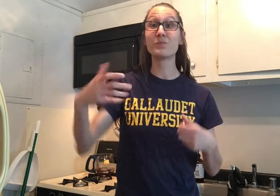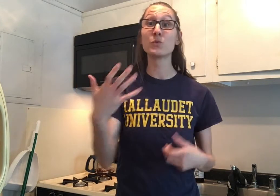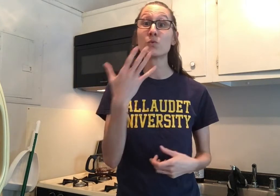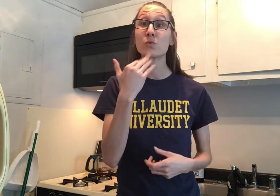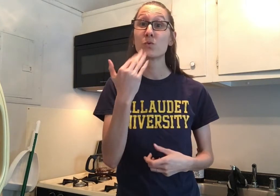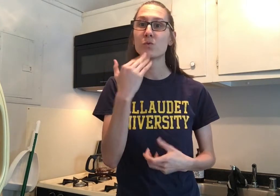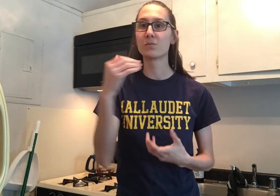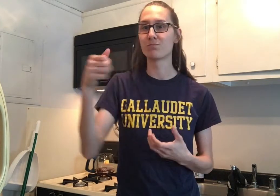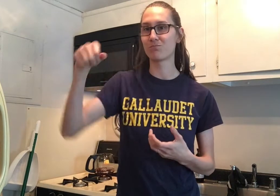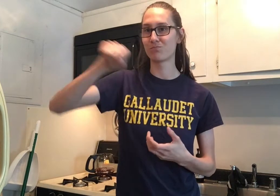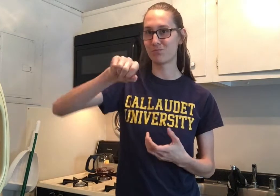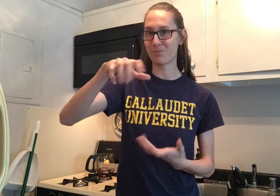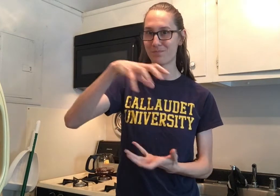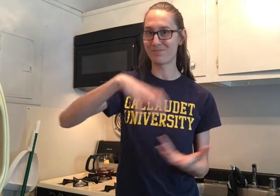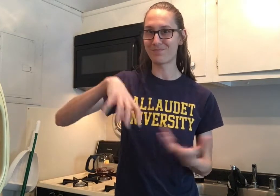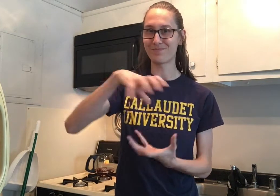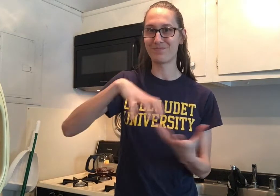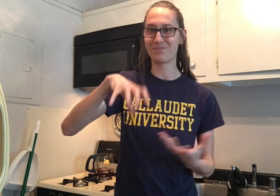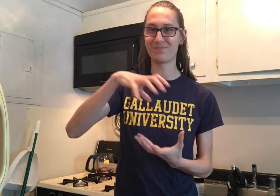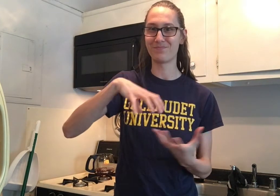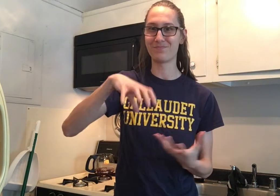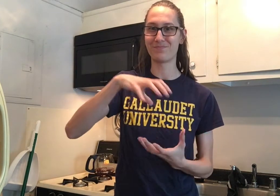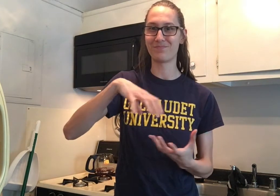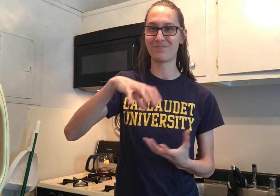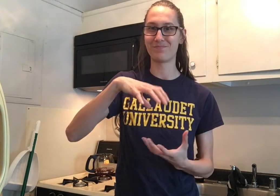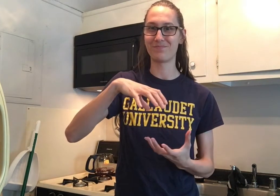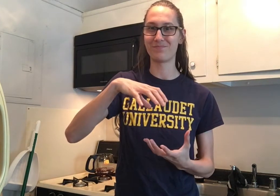Then add sugar and mix